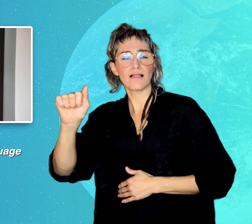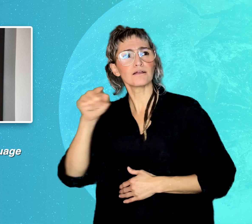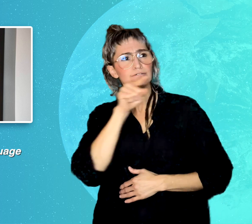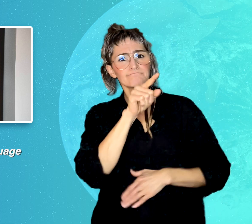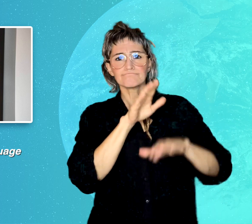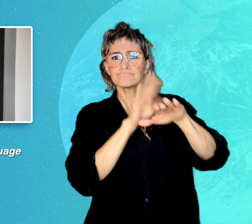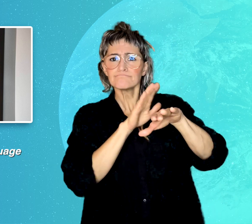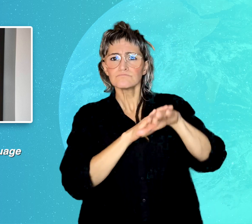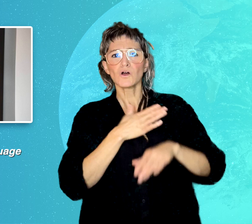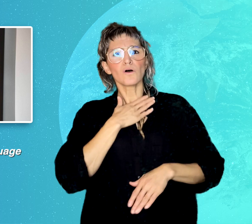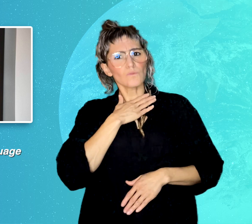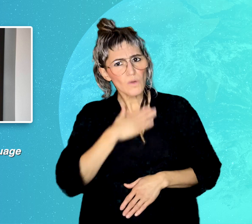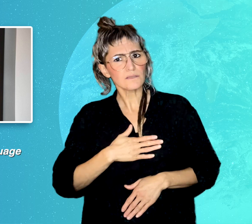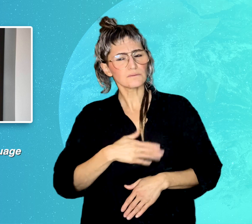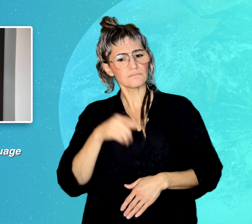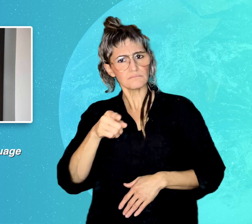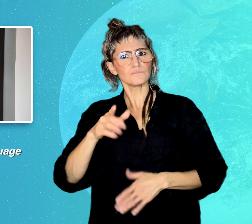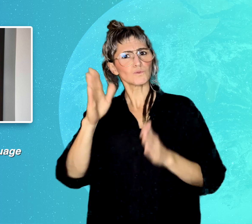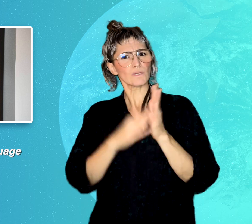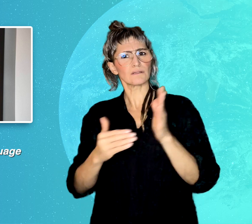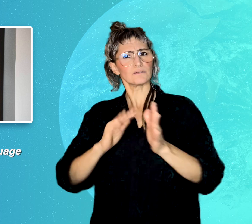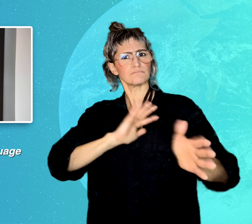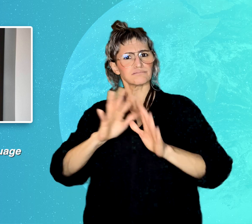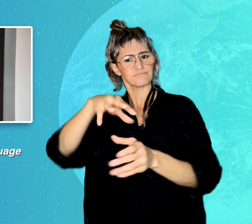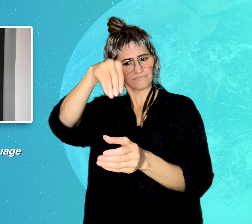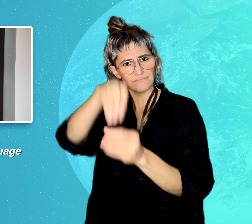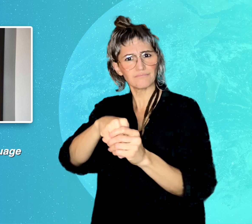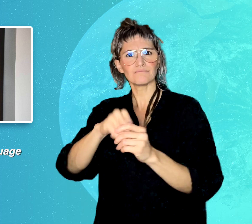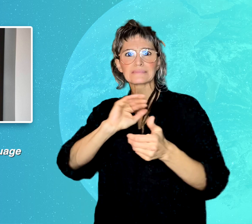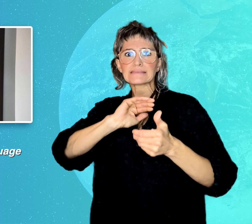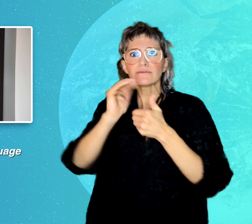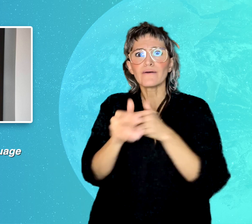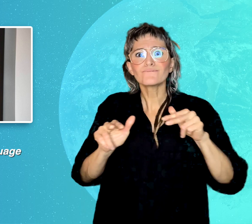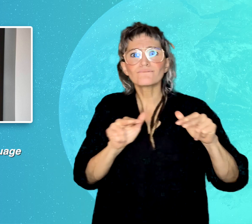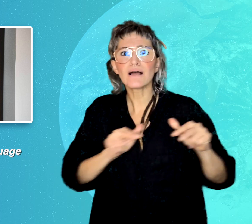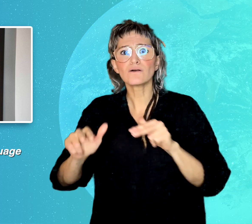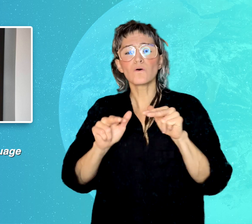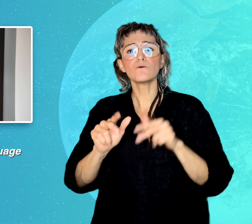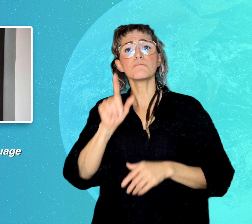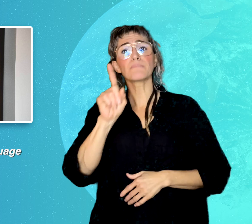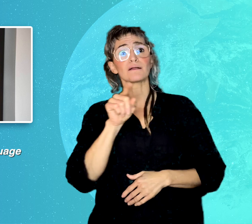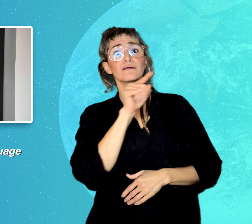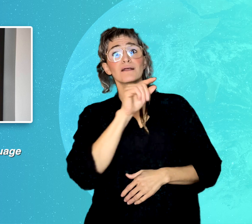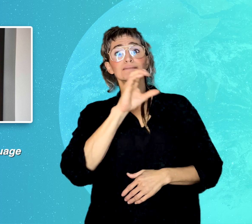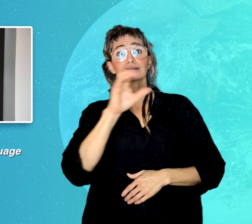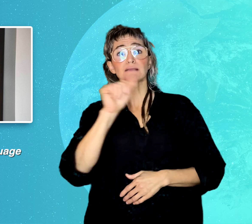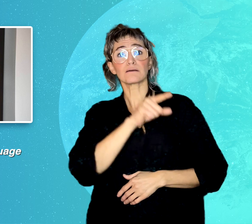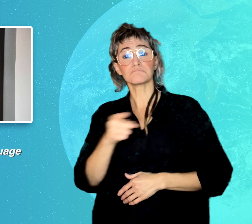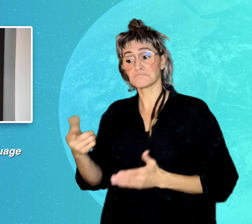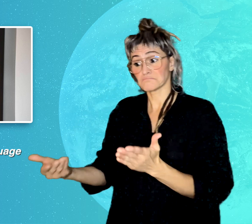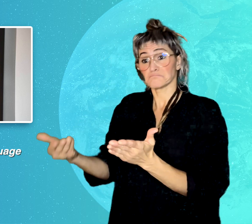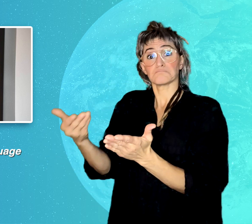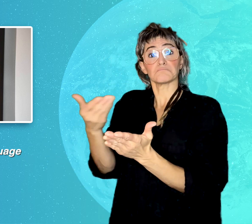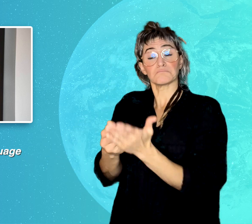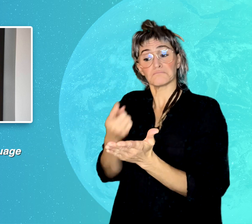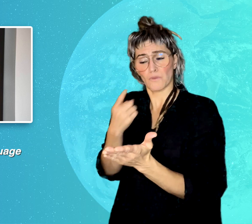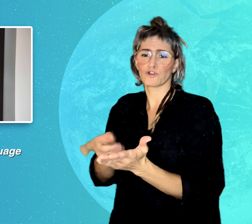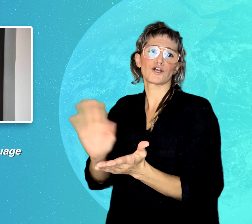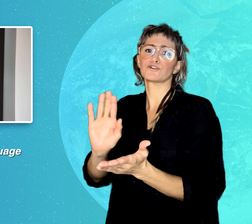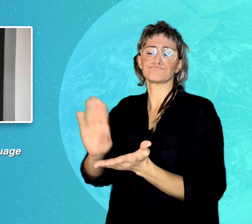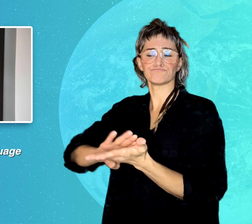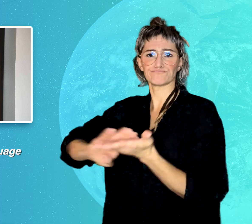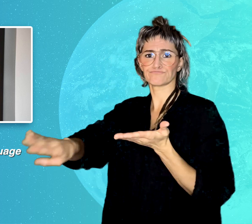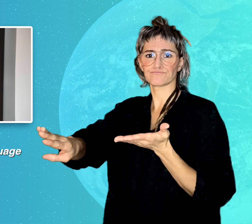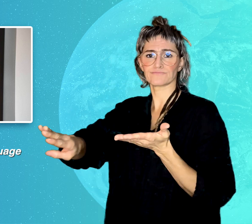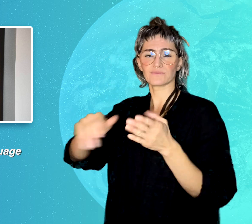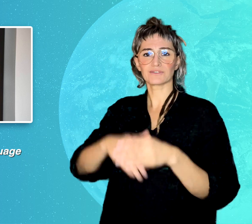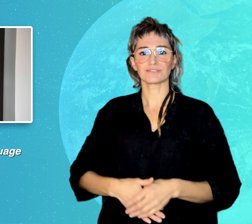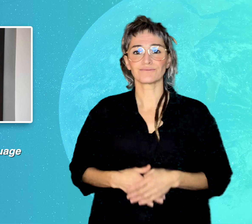but the CAA declined the request.